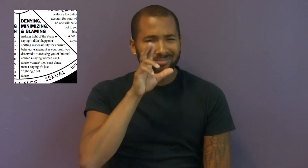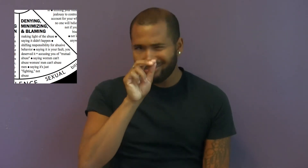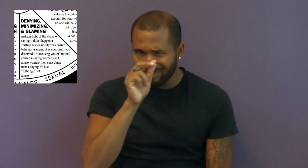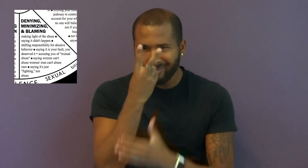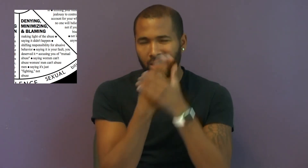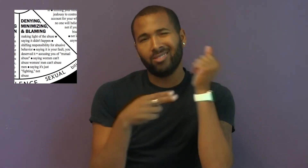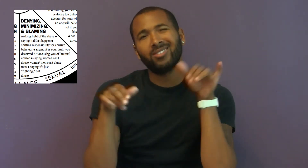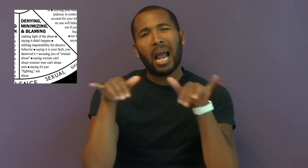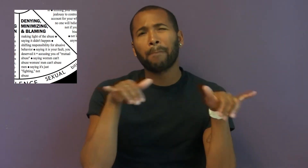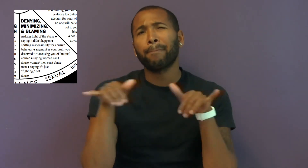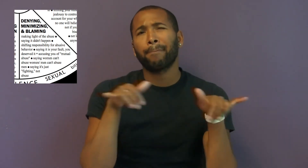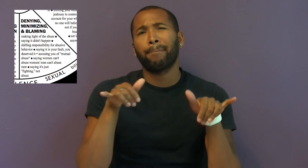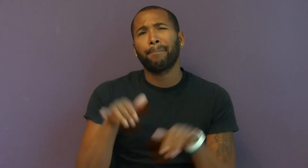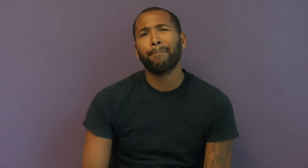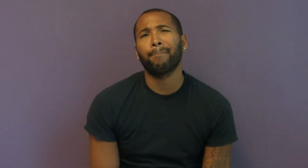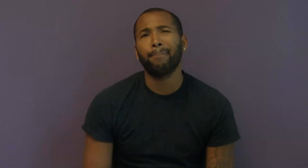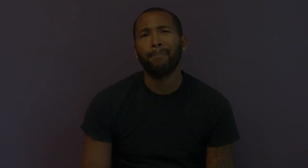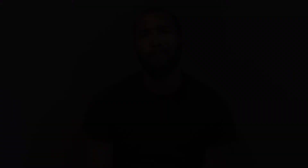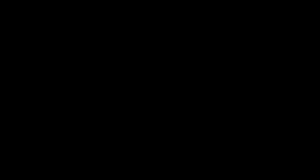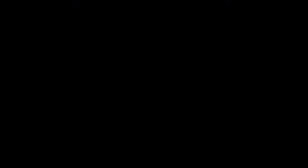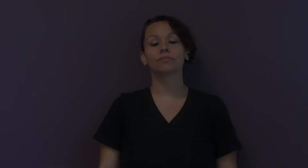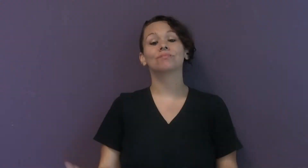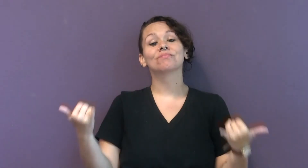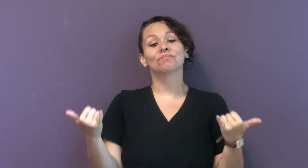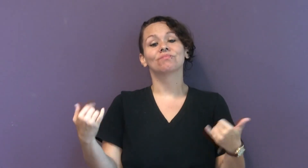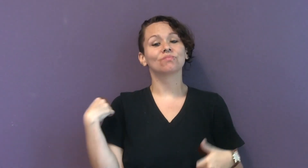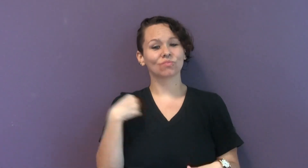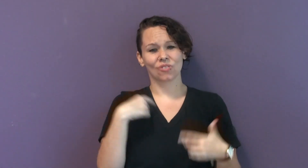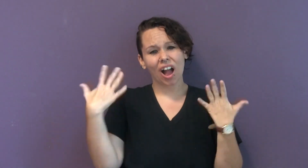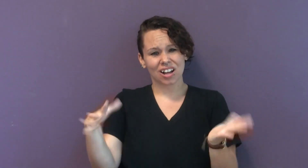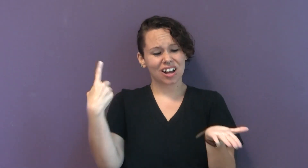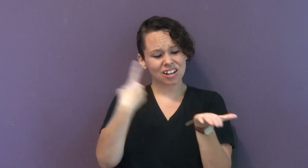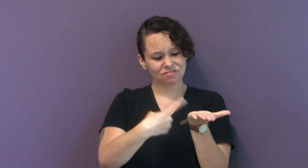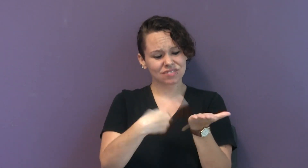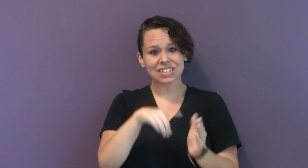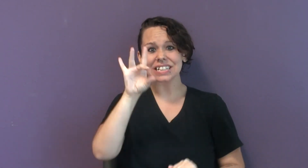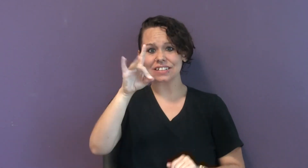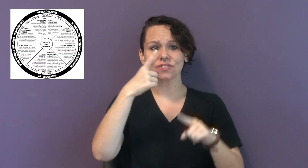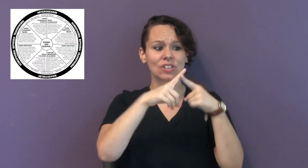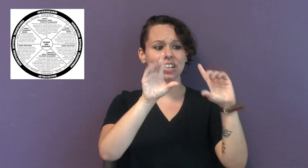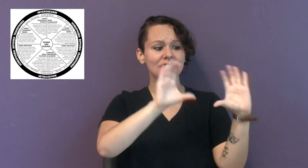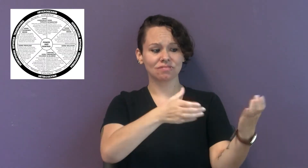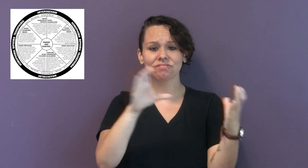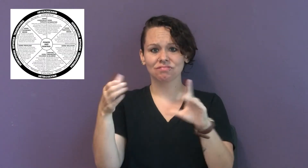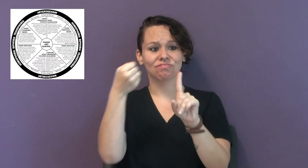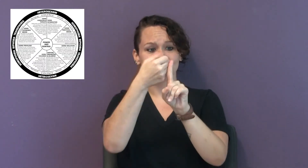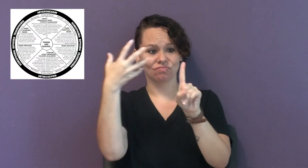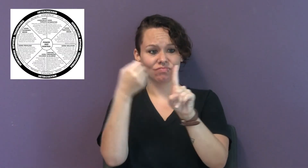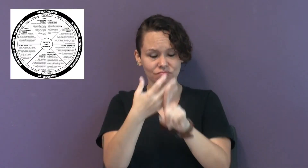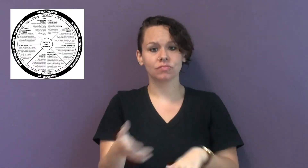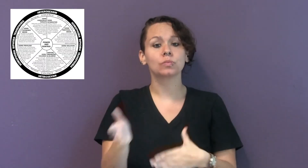which isn't true, both are the same. Now we've discussed all of the eight categories in the wheel.